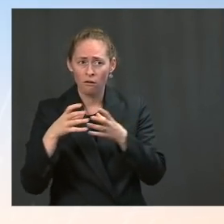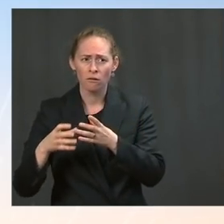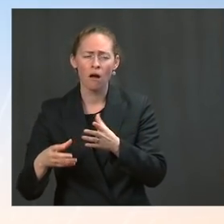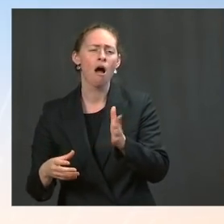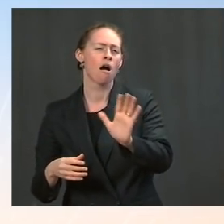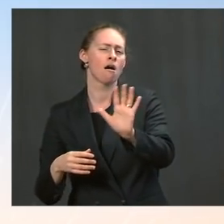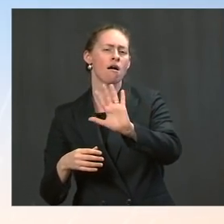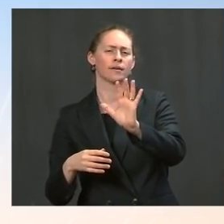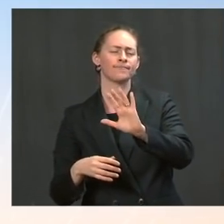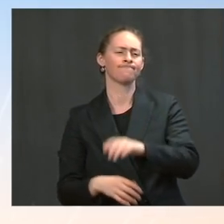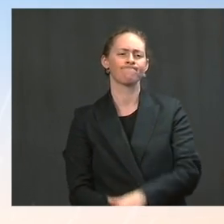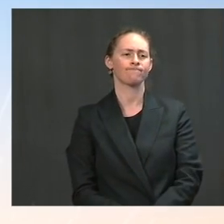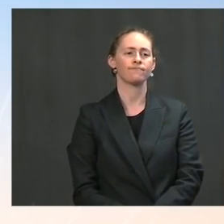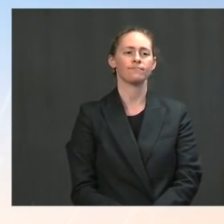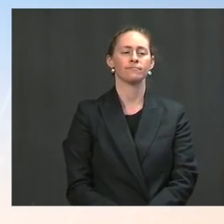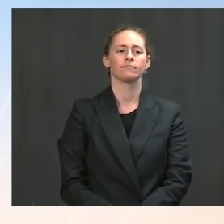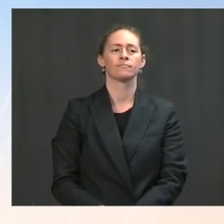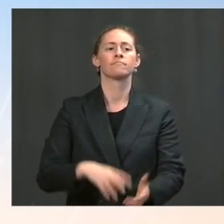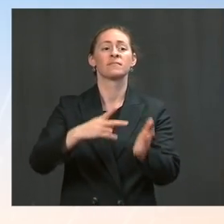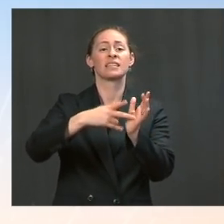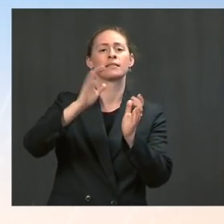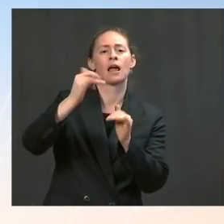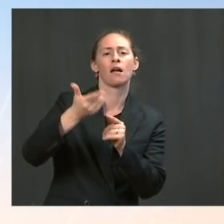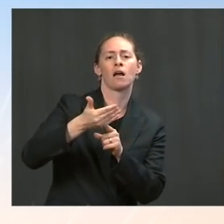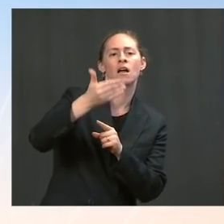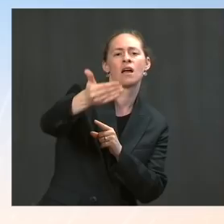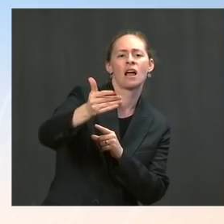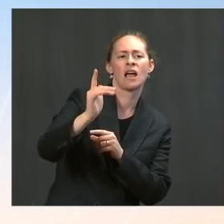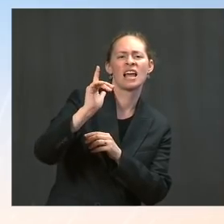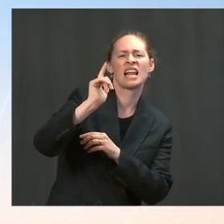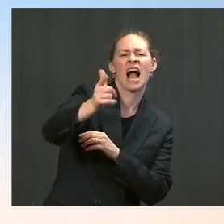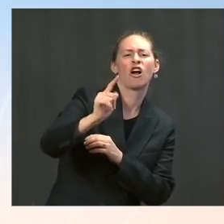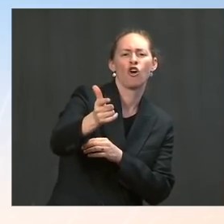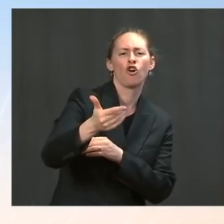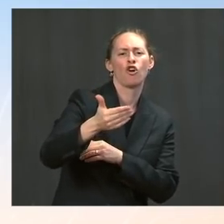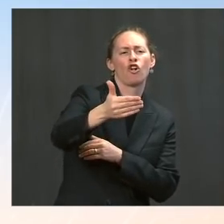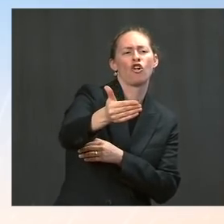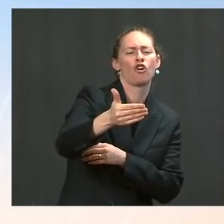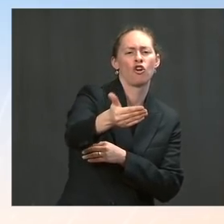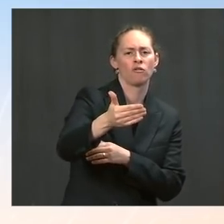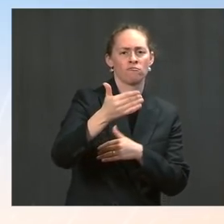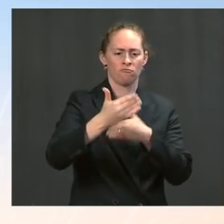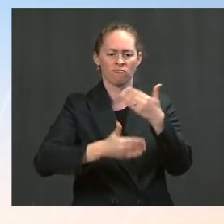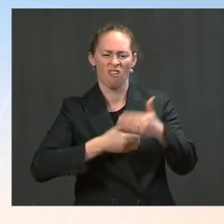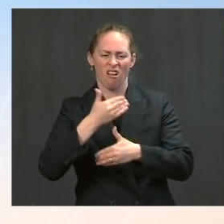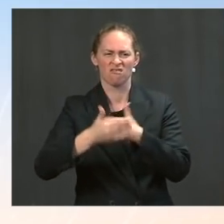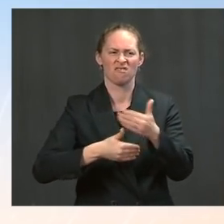Ms. Psaki: So, it just -- it -- just giving an update kind of on the . And as I said yesterday, that doesn't include family members;